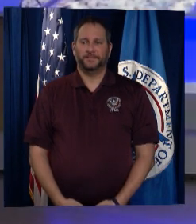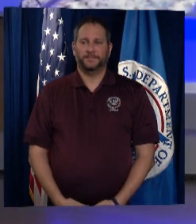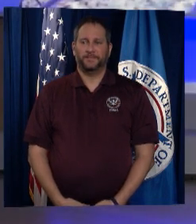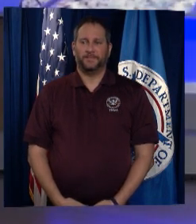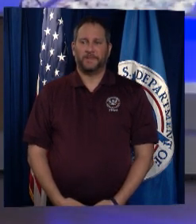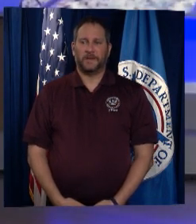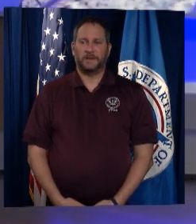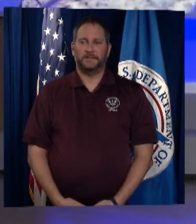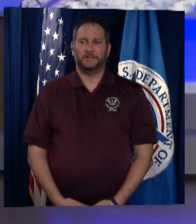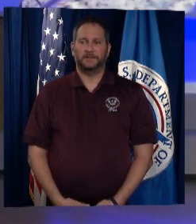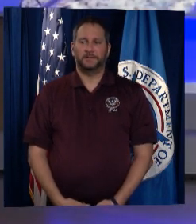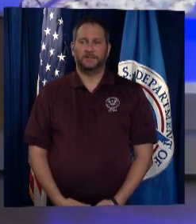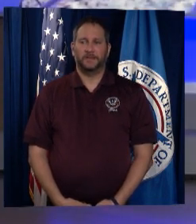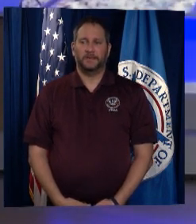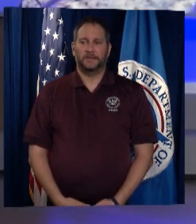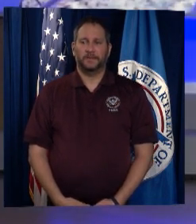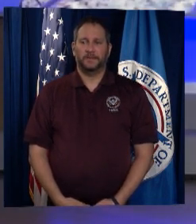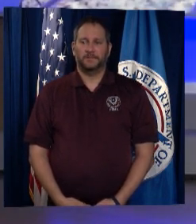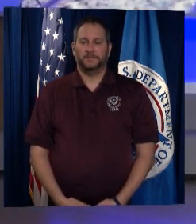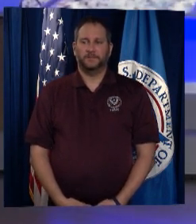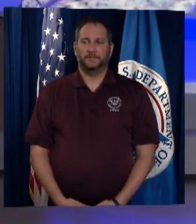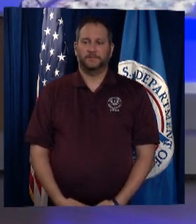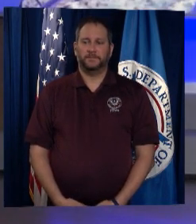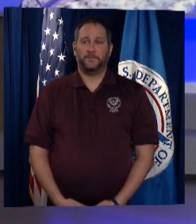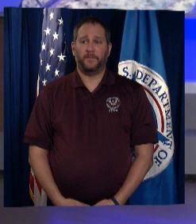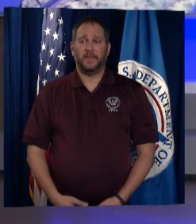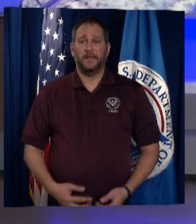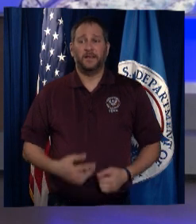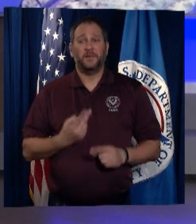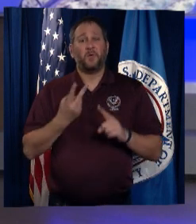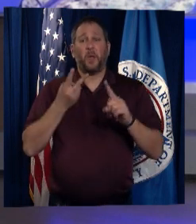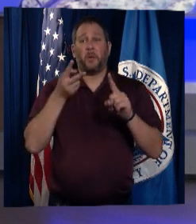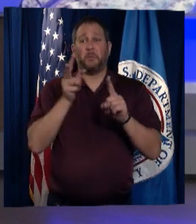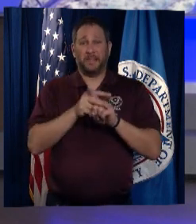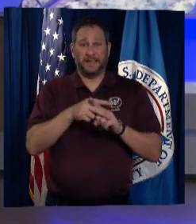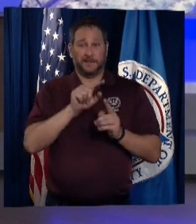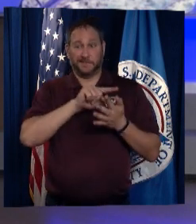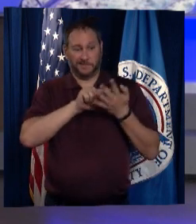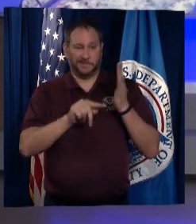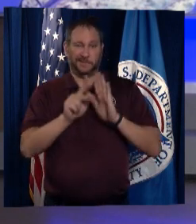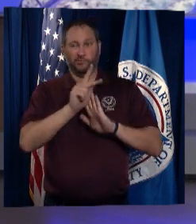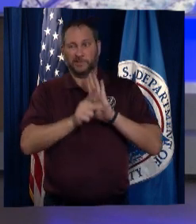Harvey right, so we all coordinate with hundreds of relief organizations. And